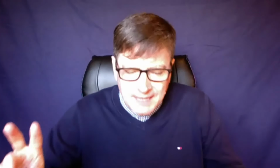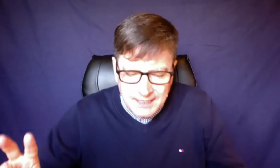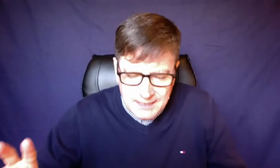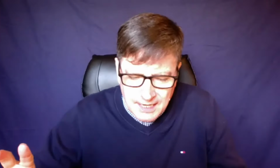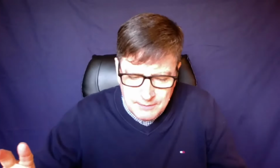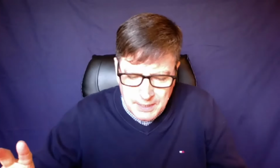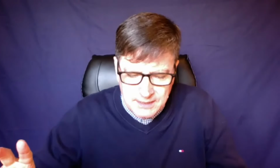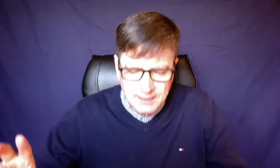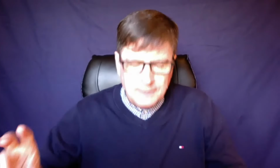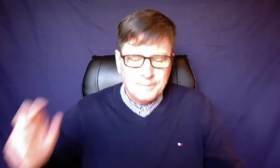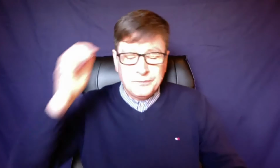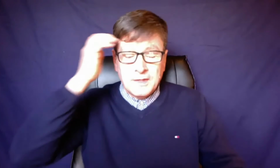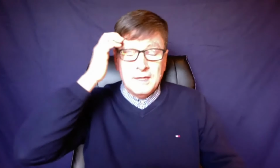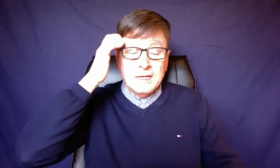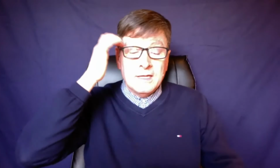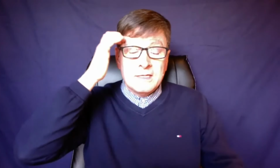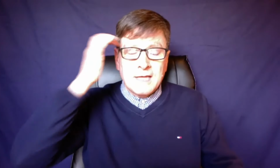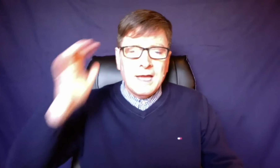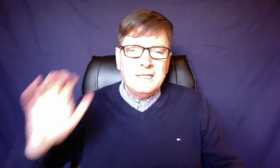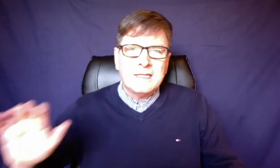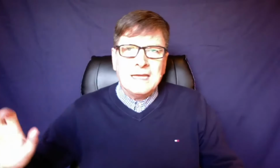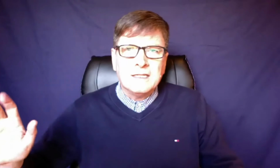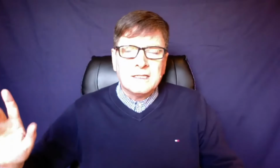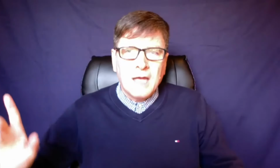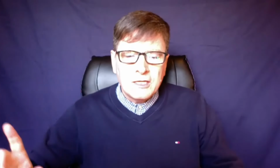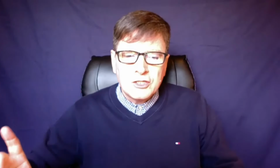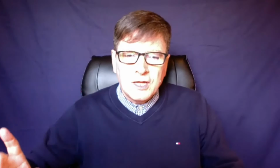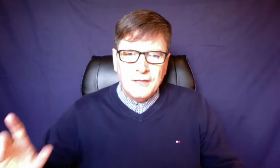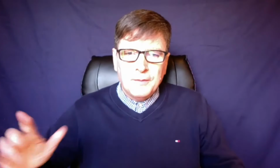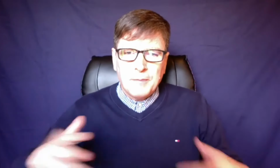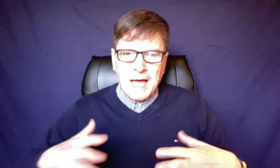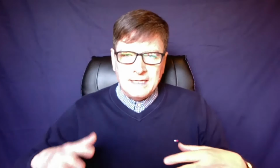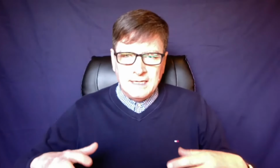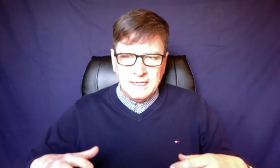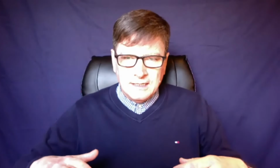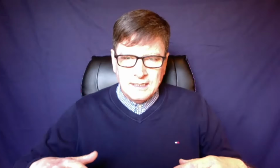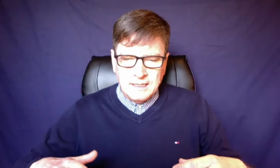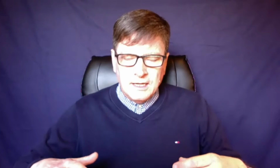beginning than signs that aren't. Okay, that's the first sign basic.